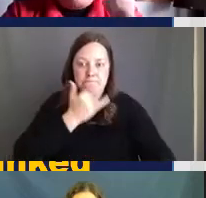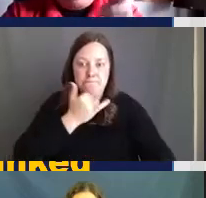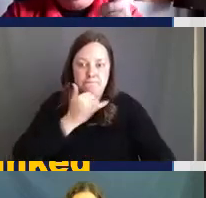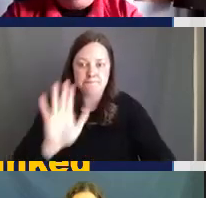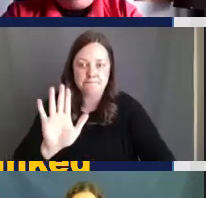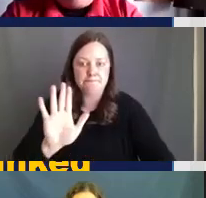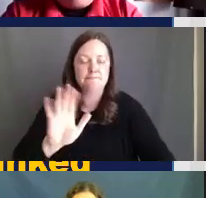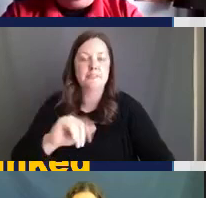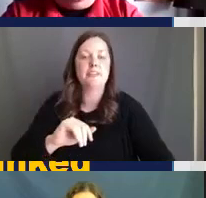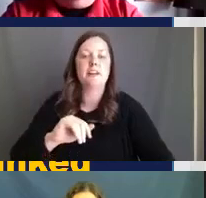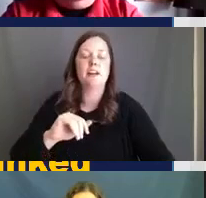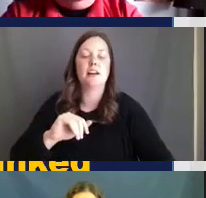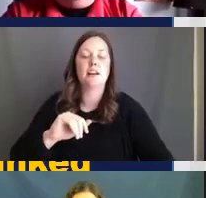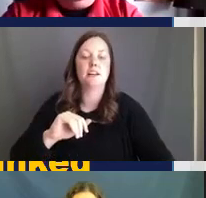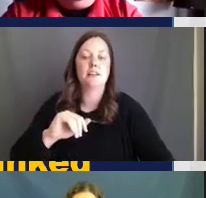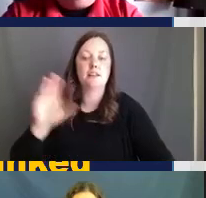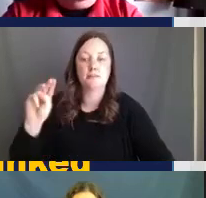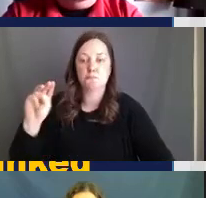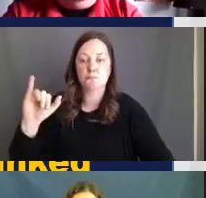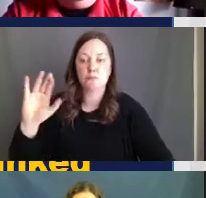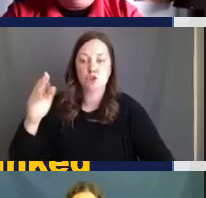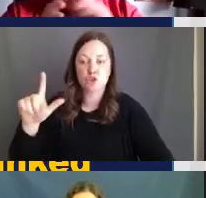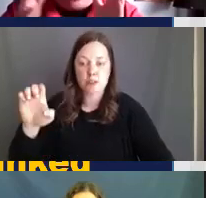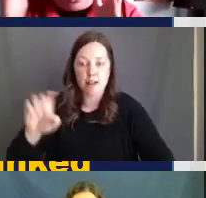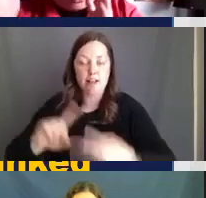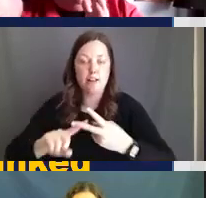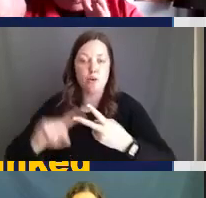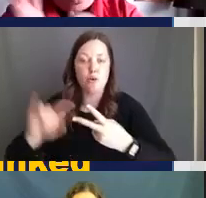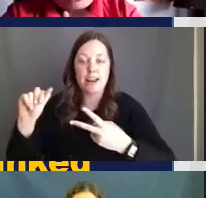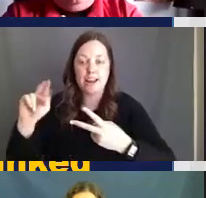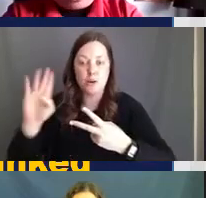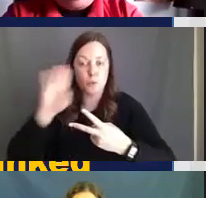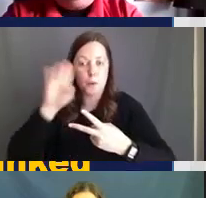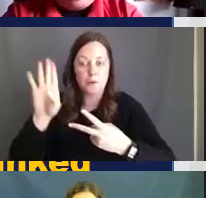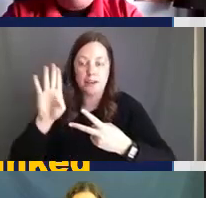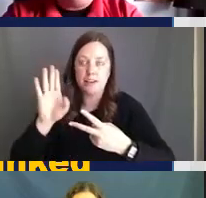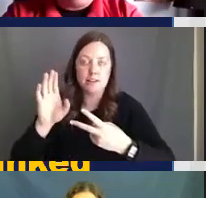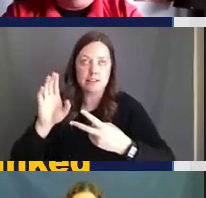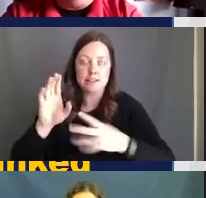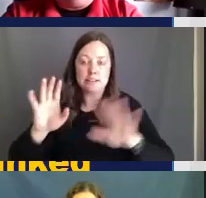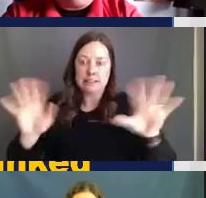On page 9 of this PowerPoint session.